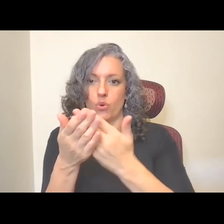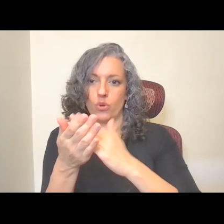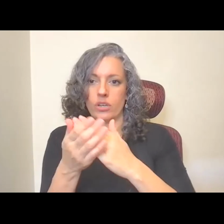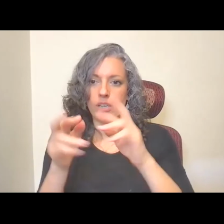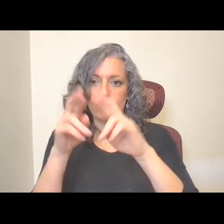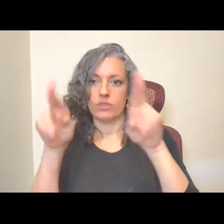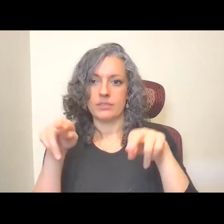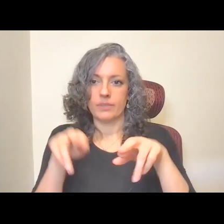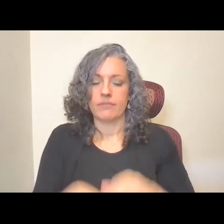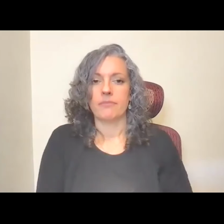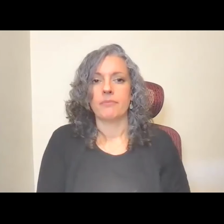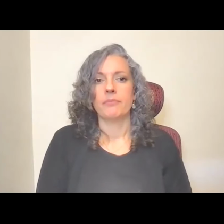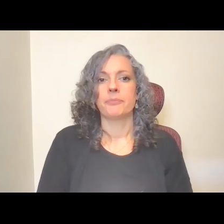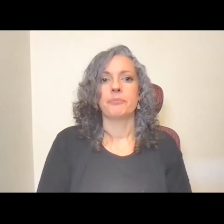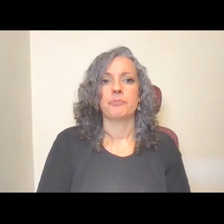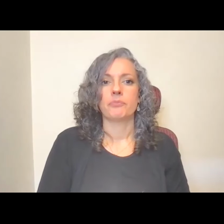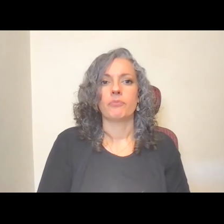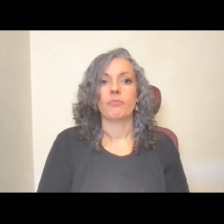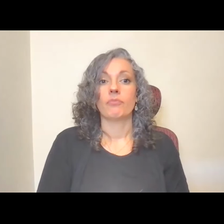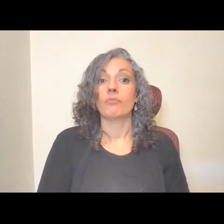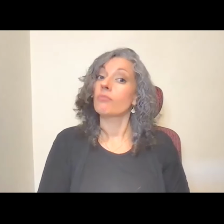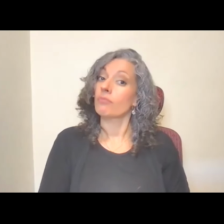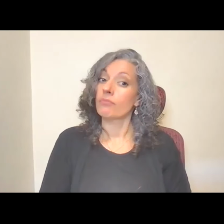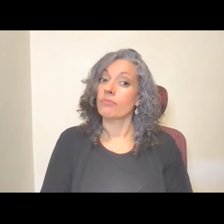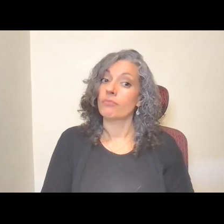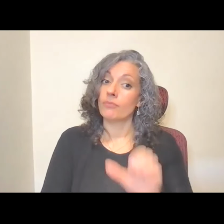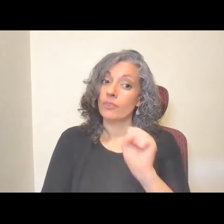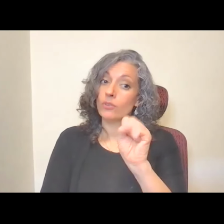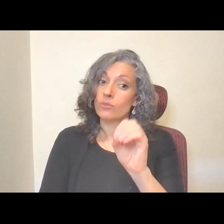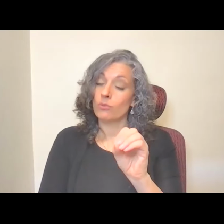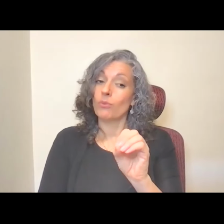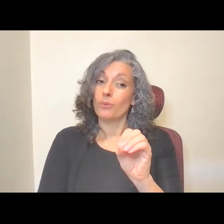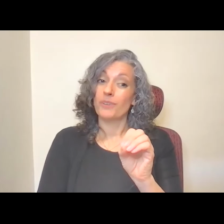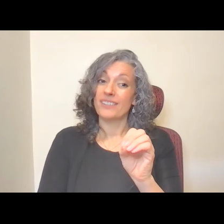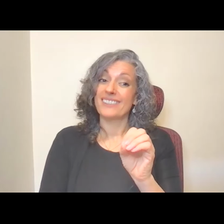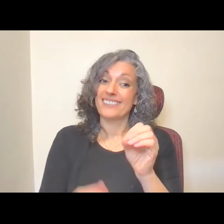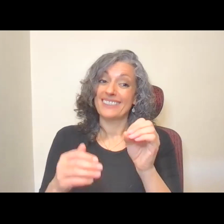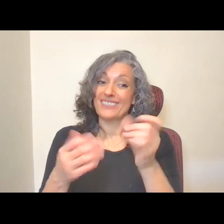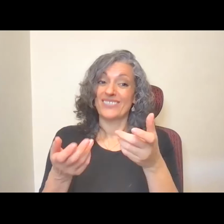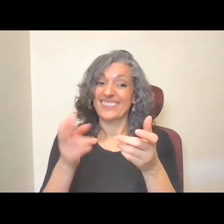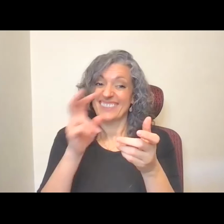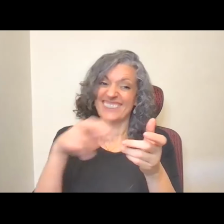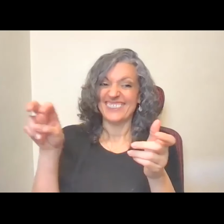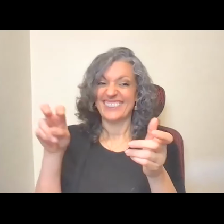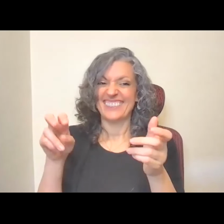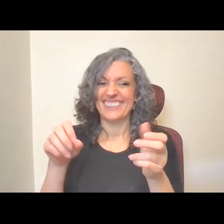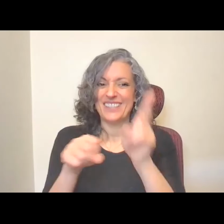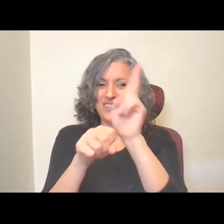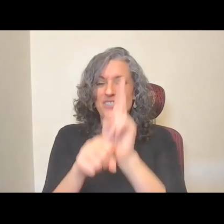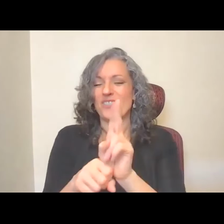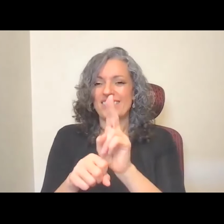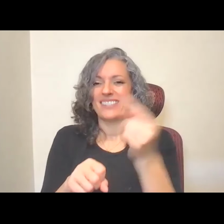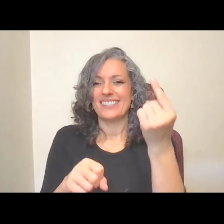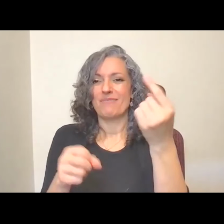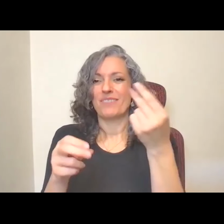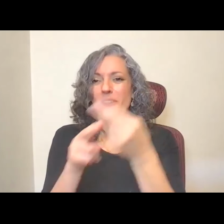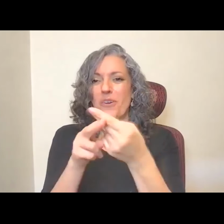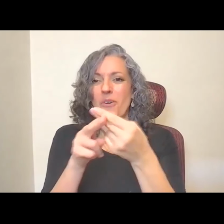So my skip content is sending my users something that is called an ARIA Landmark